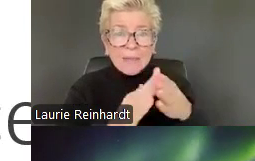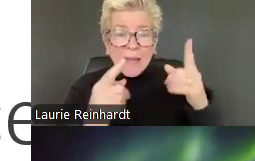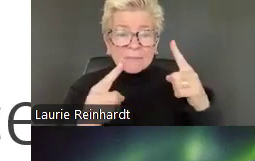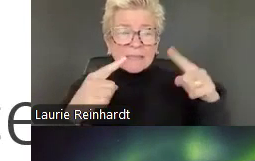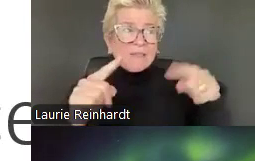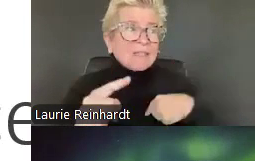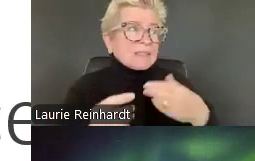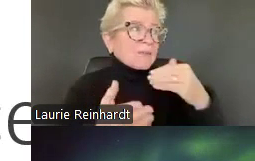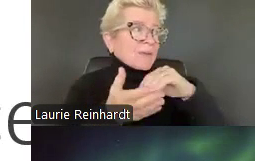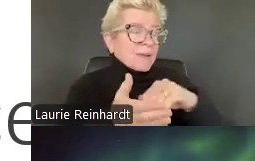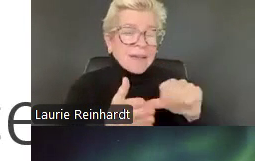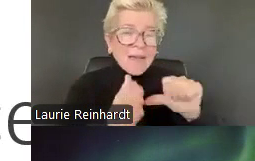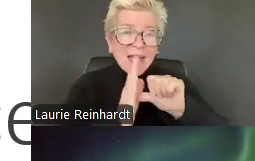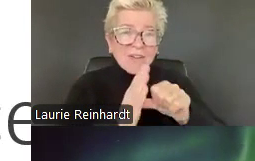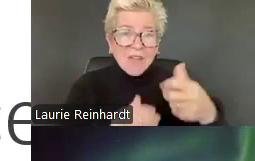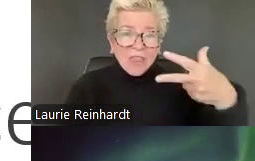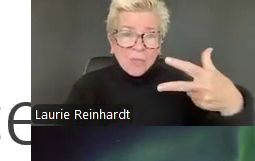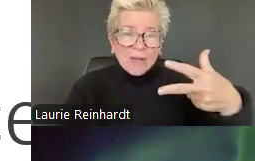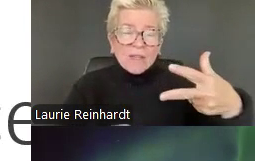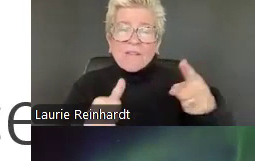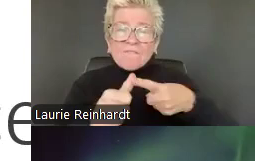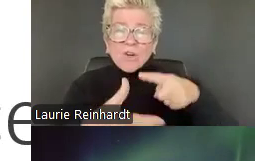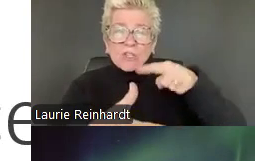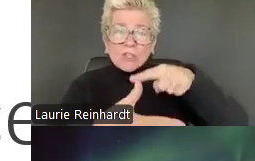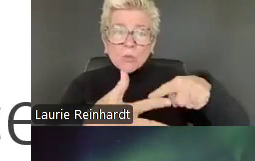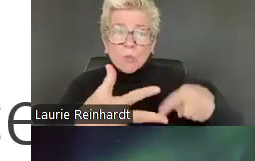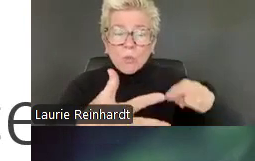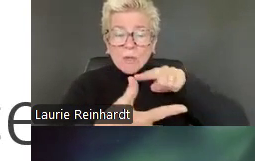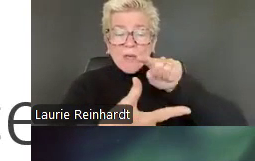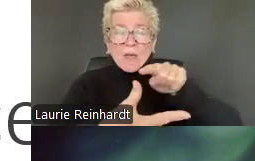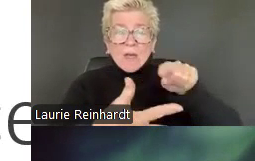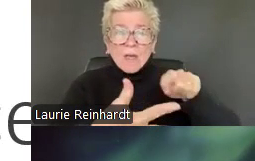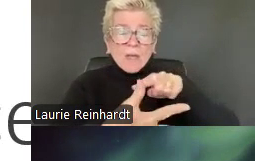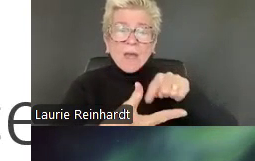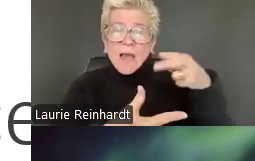the first two that I'm going to talk about are high school diploma status and inclusion in